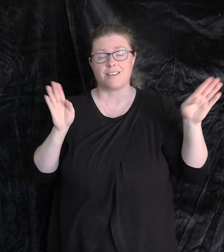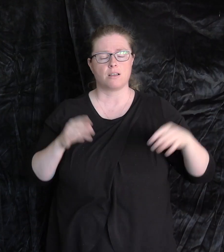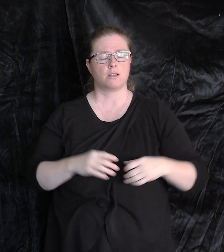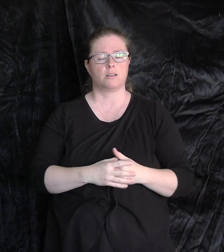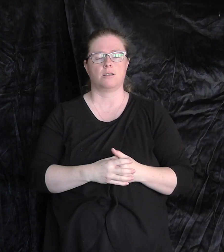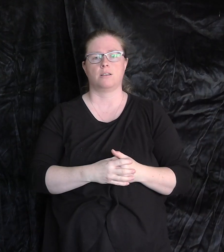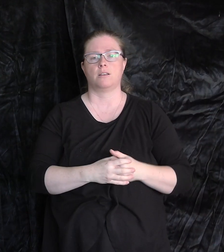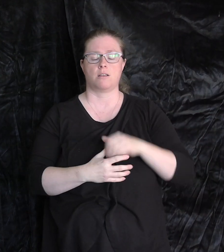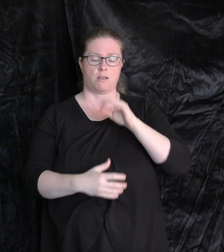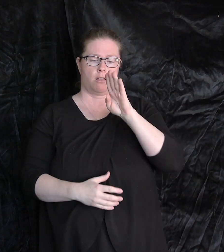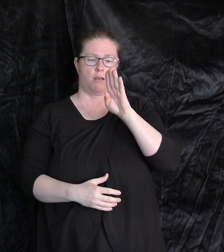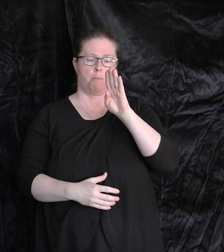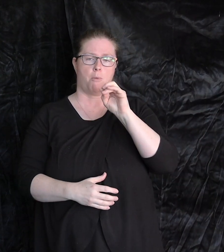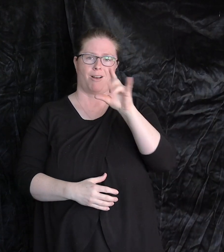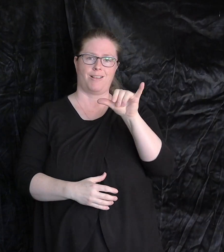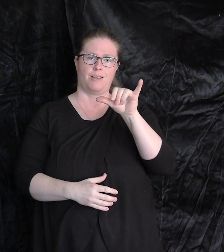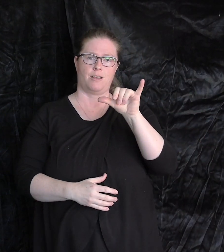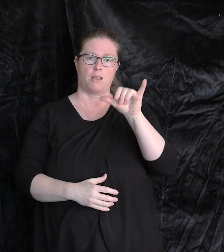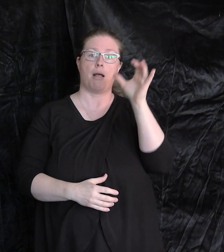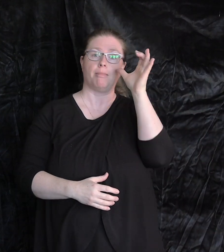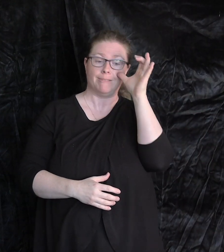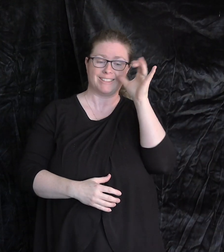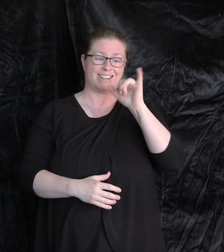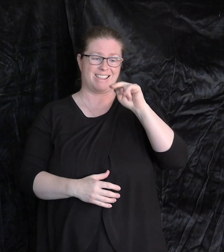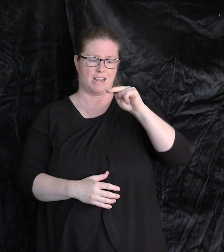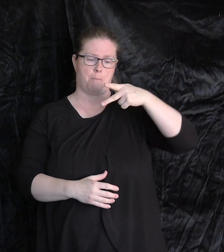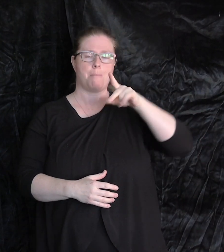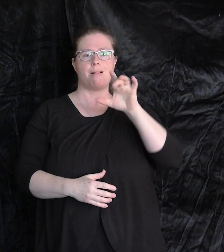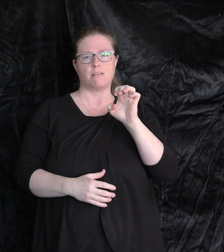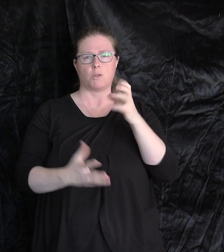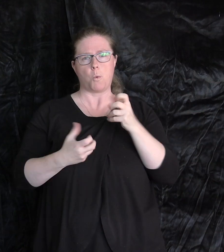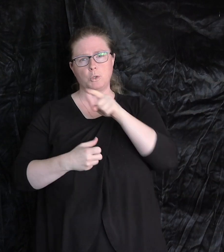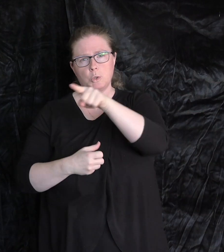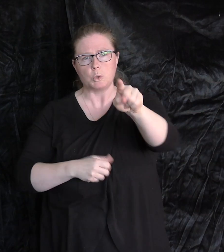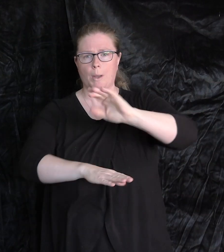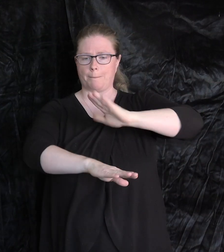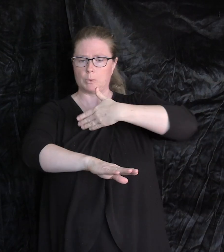bodily listening in place then invites you to improvise music across sensory